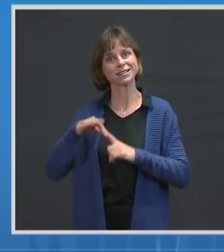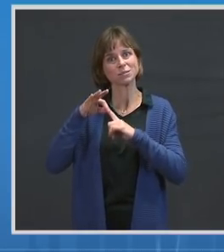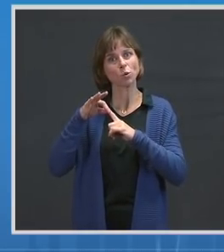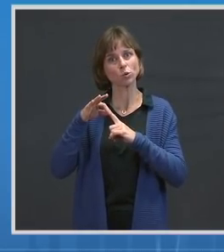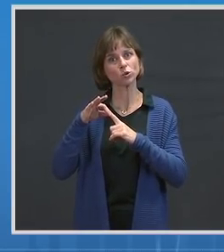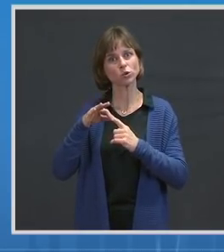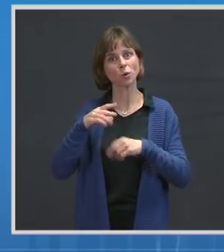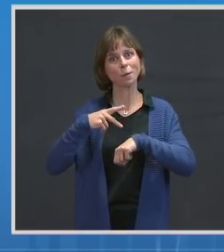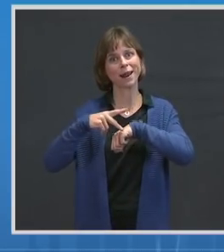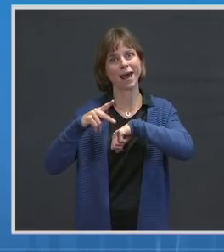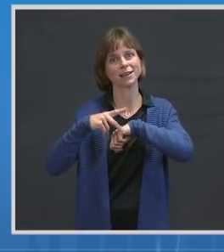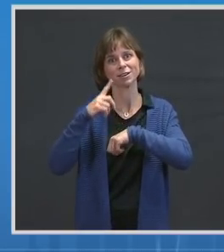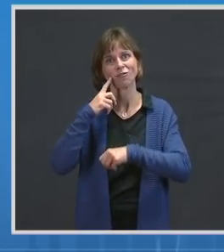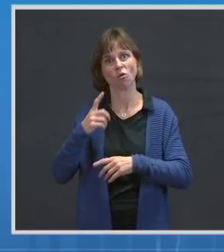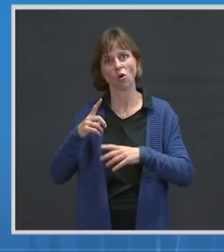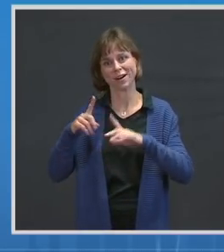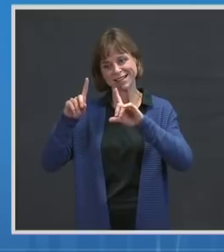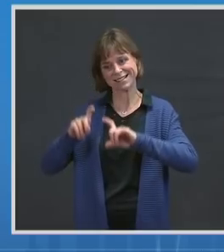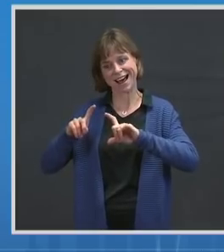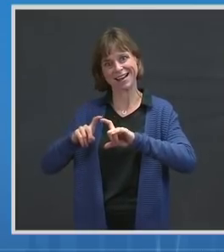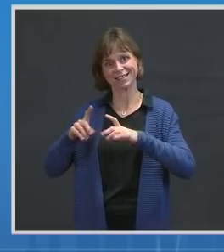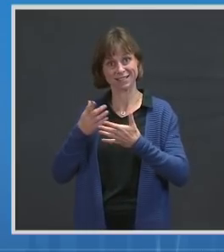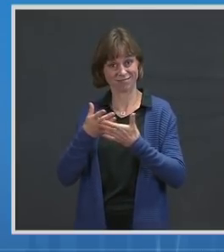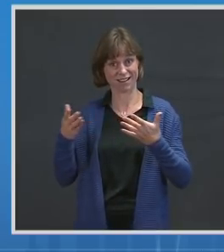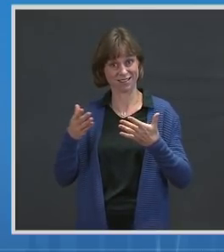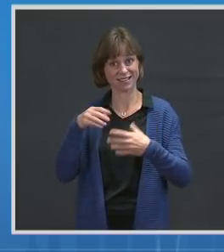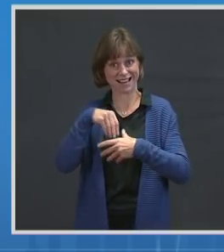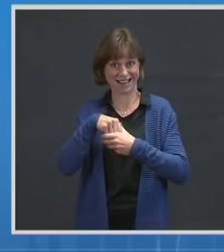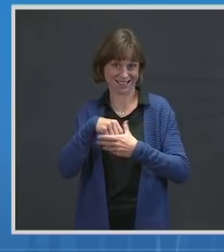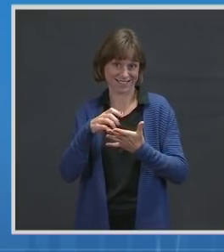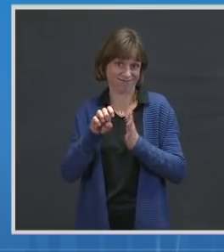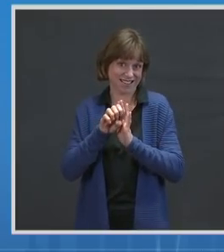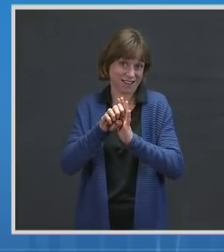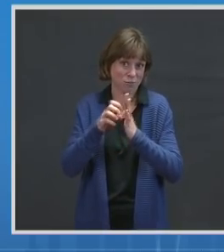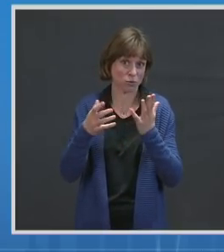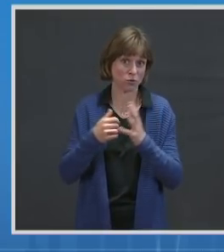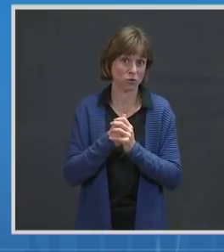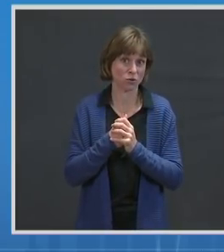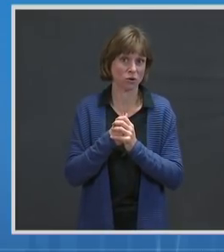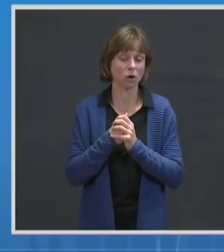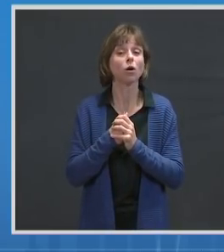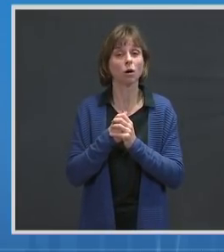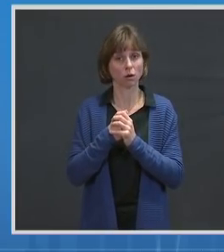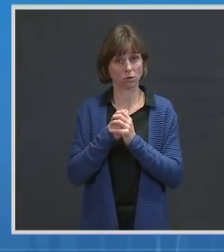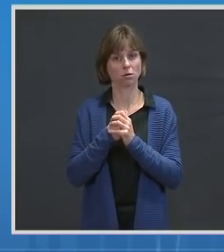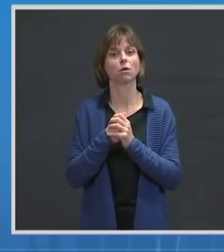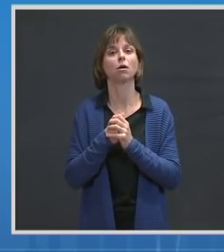testing reagents, as a couple of examples. So our administration will invest $815 million